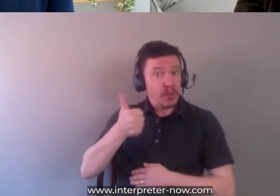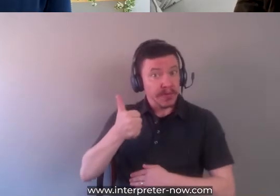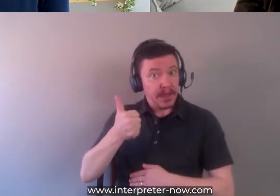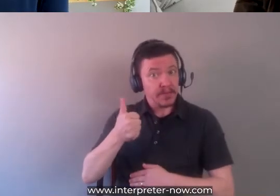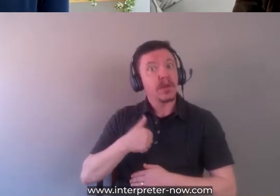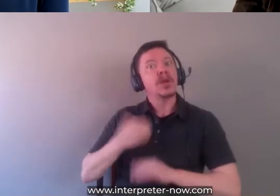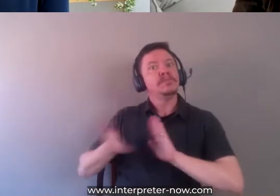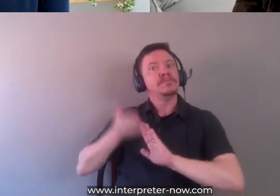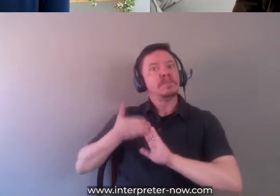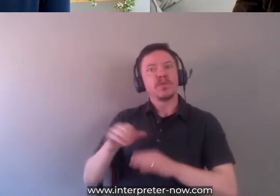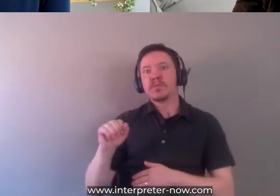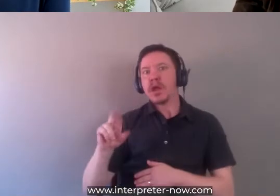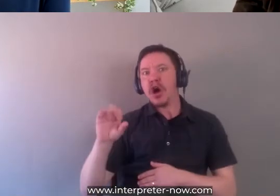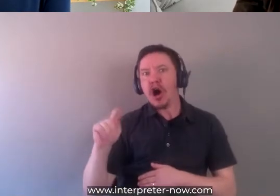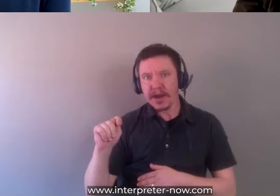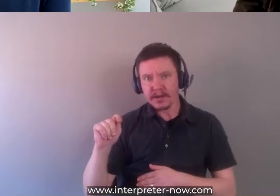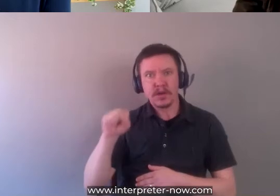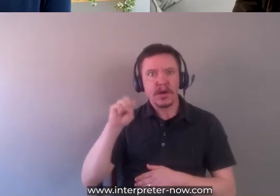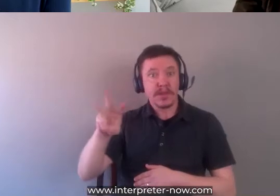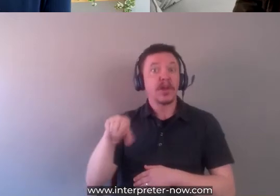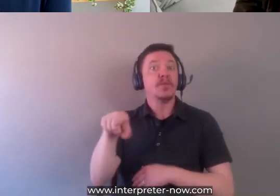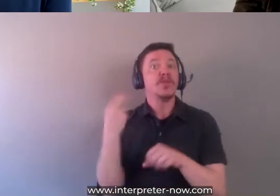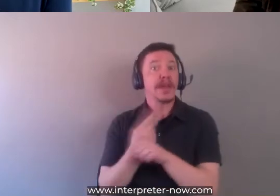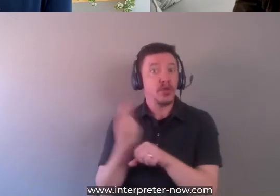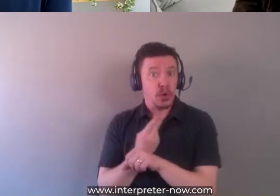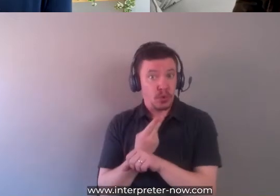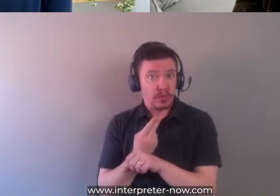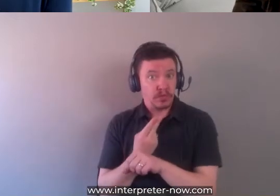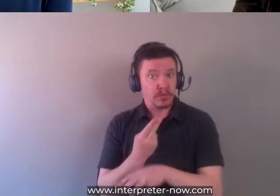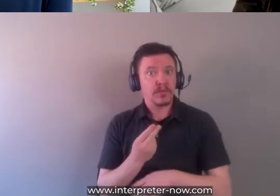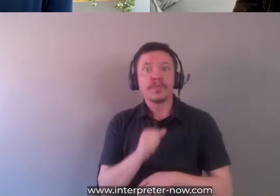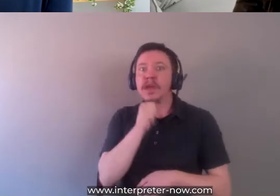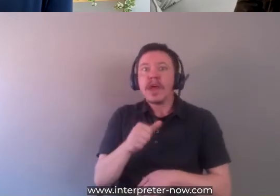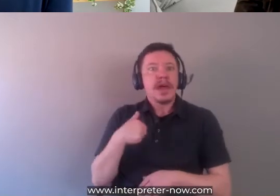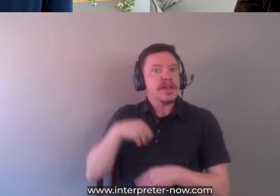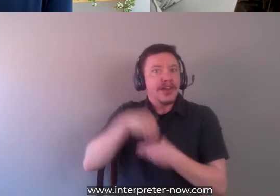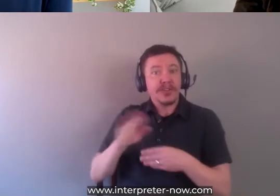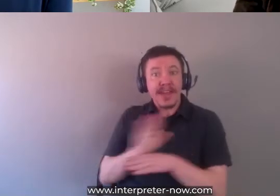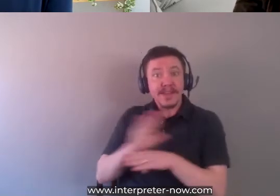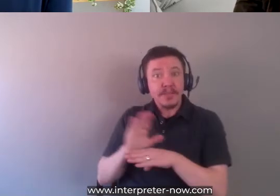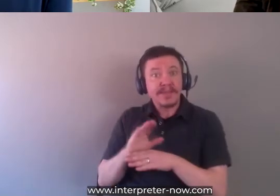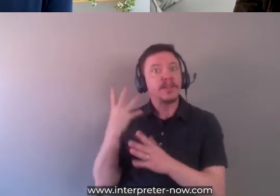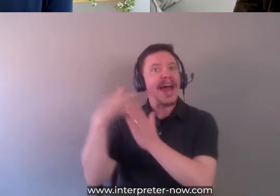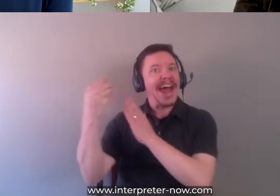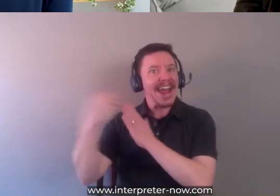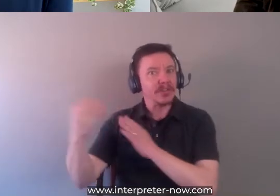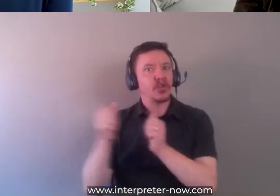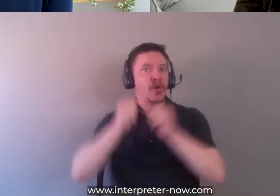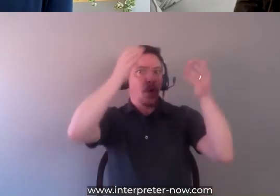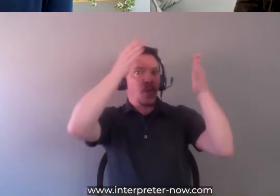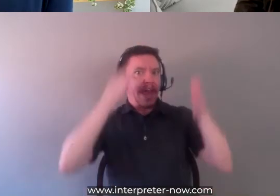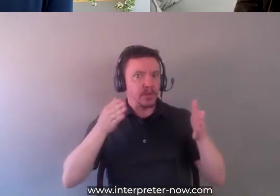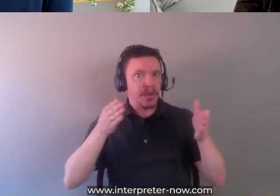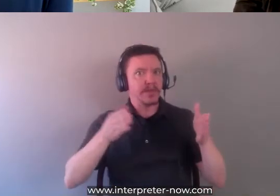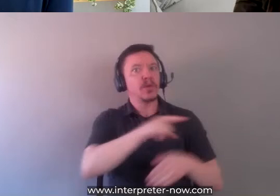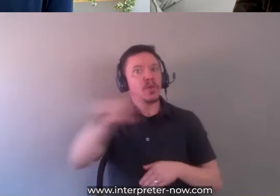audit of software that you use, not just in-house, but externally, with experts who can represent,